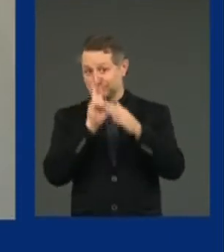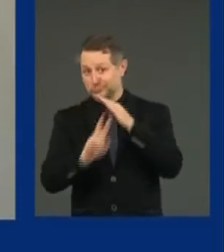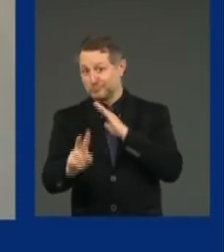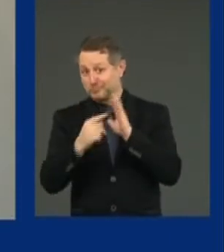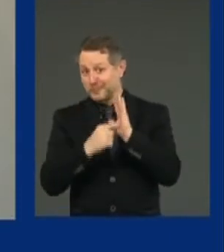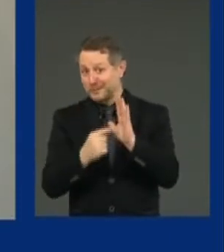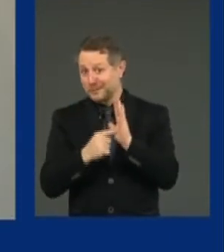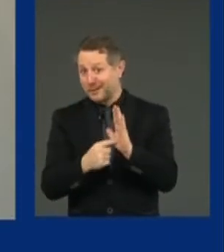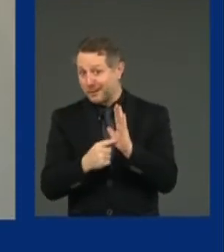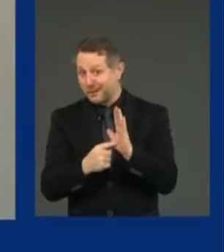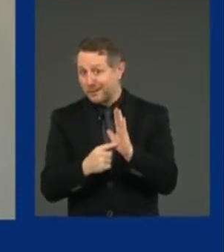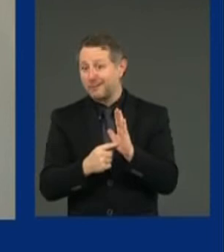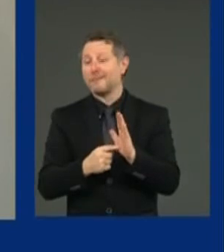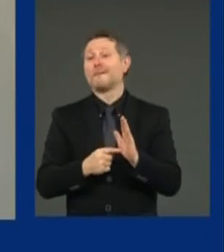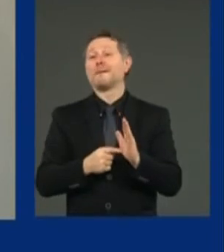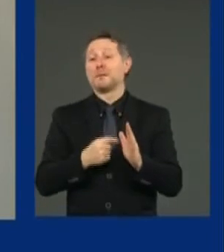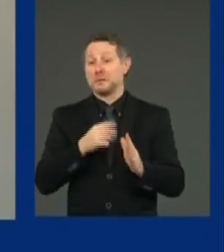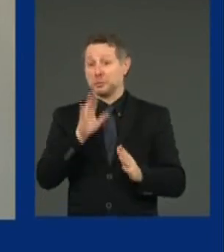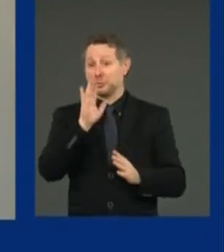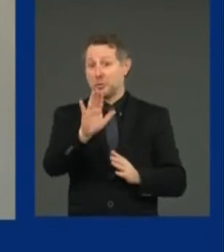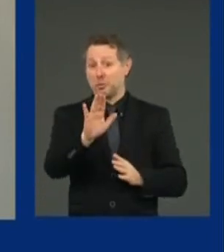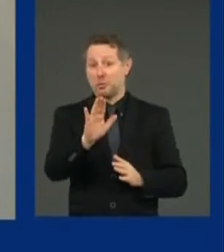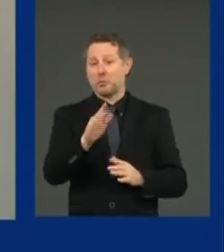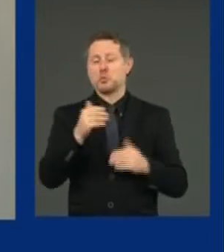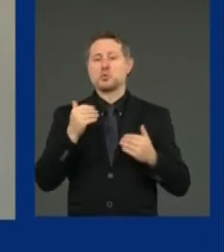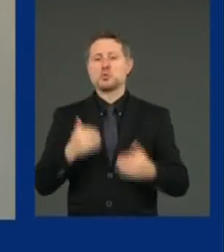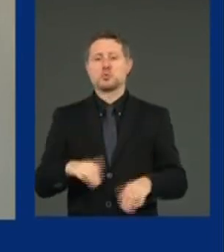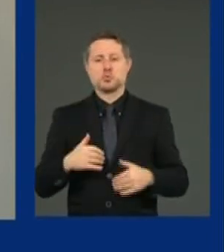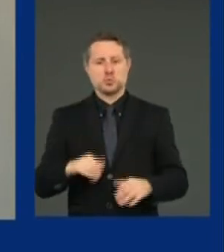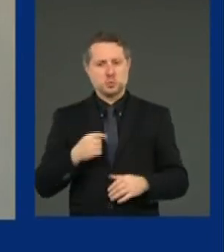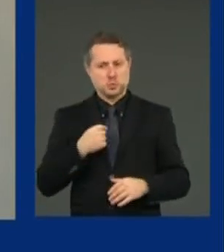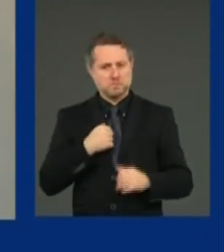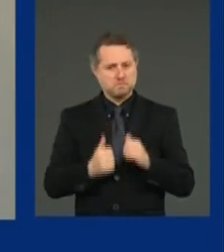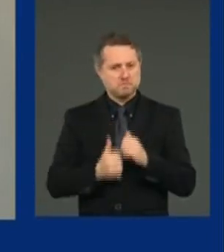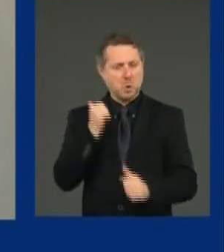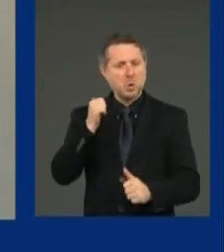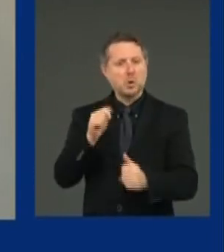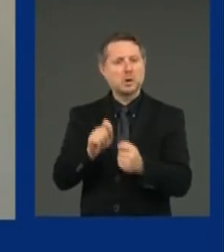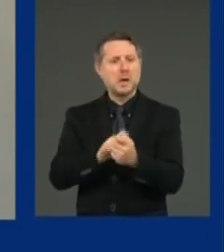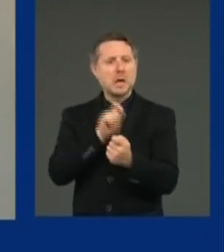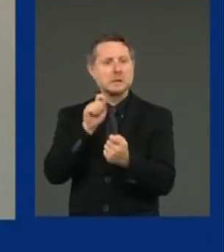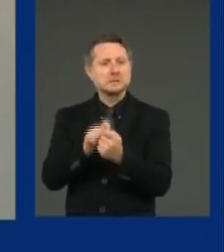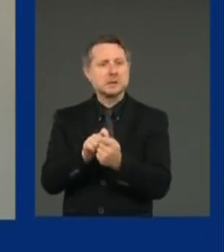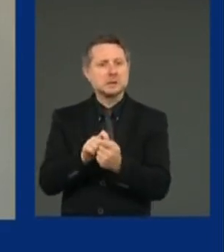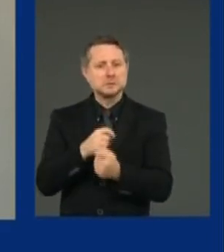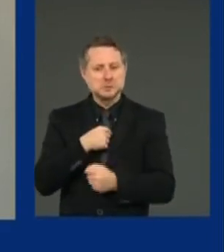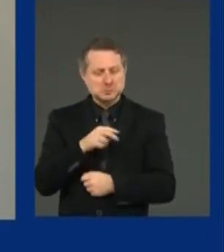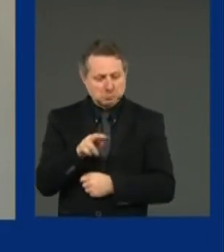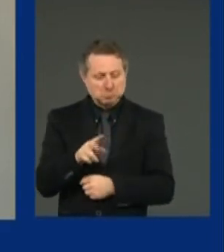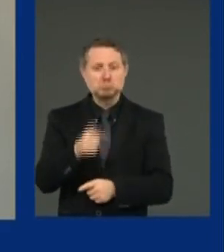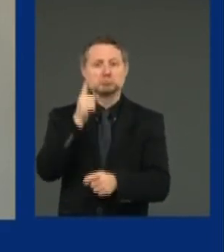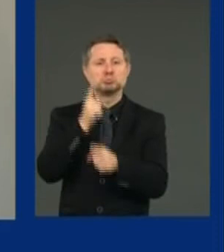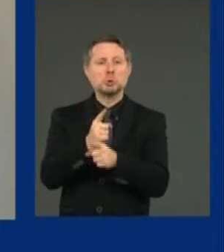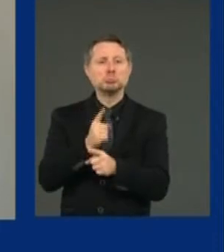BUT THE IMPERIAL COLLEGE MODEL, AS WE HAVE BEEN FOLLOWING THIS